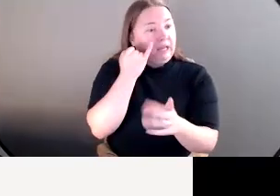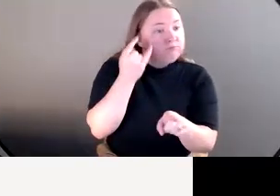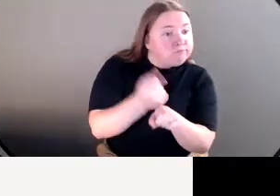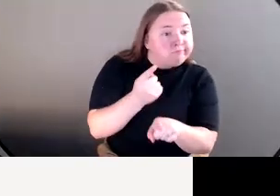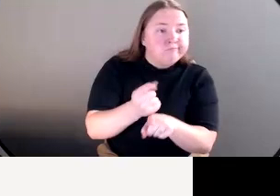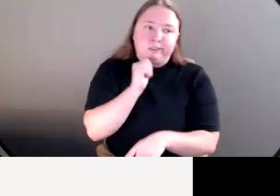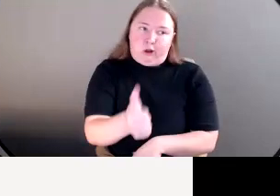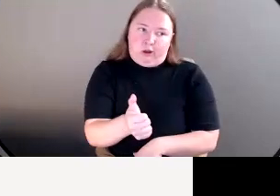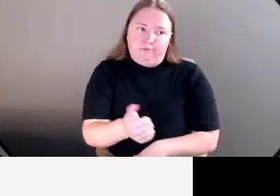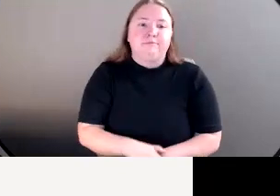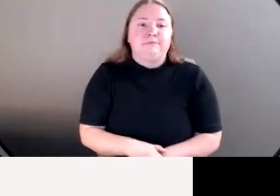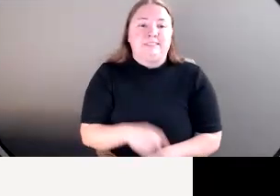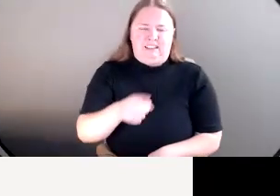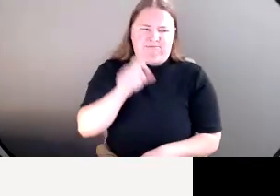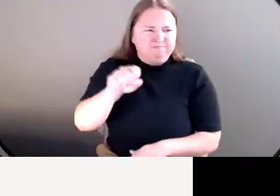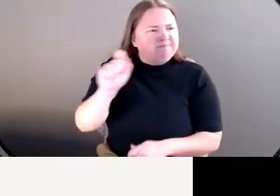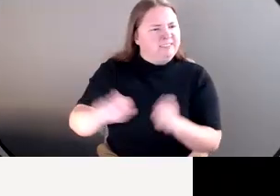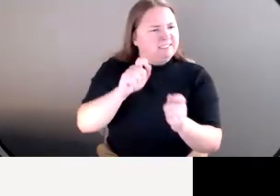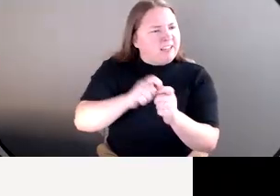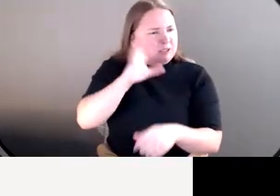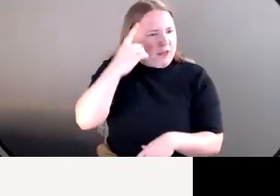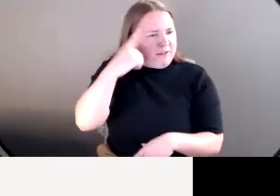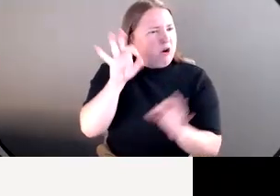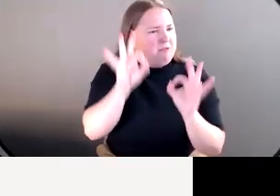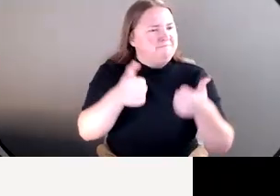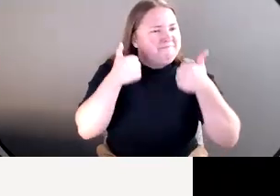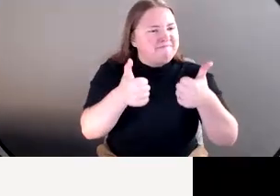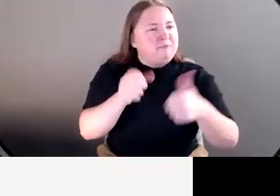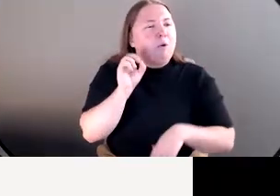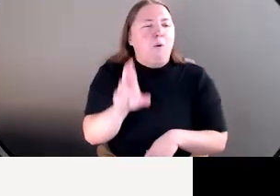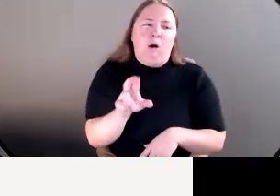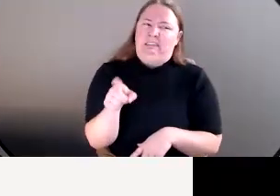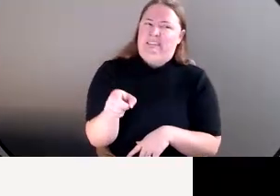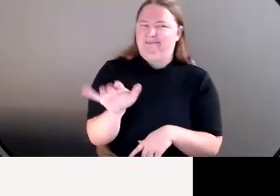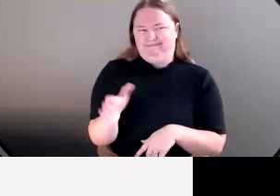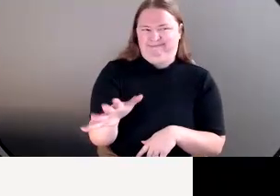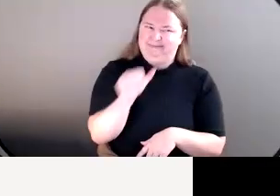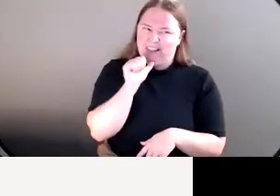Like, yes, this is exactly what I was looking for. Thumbs up or this is not close at all.